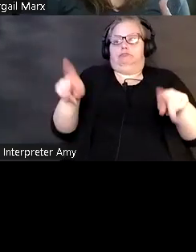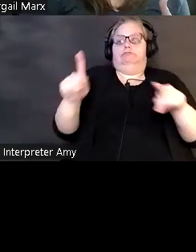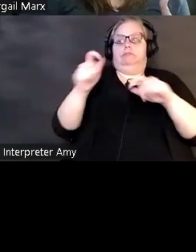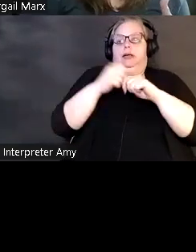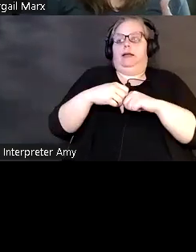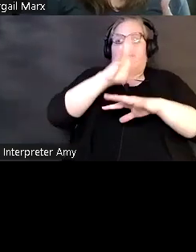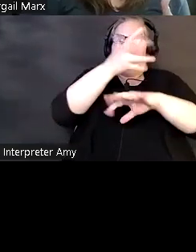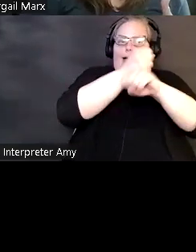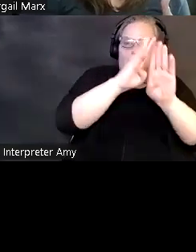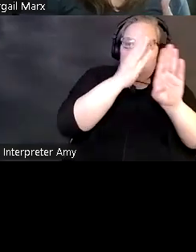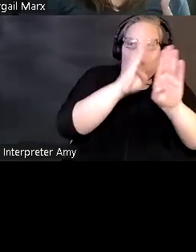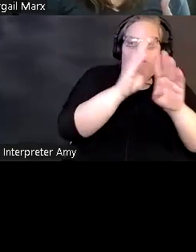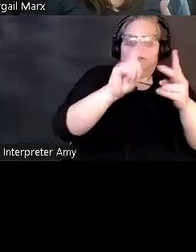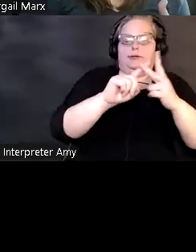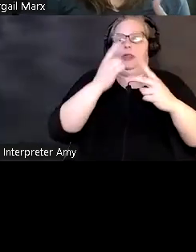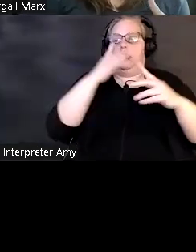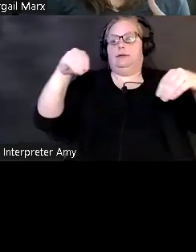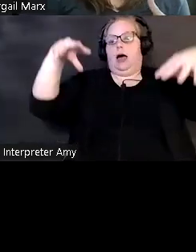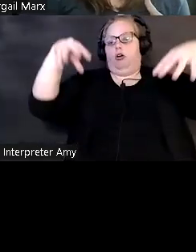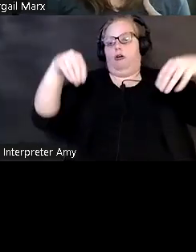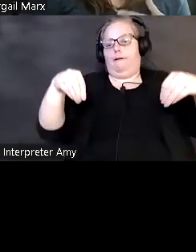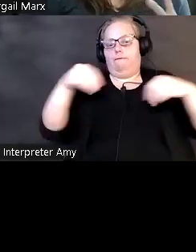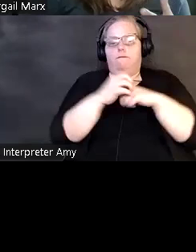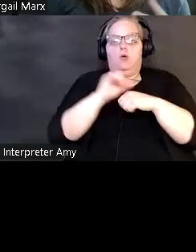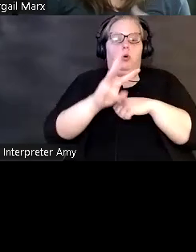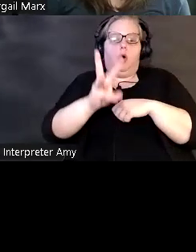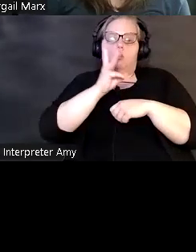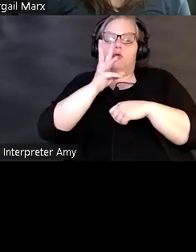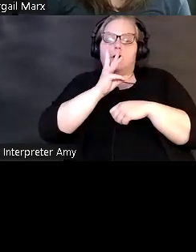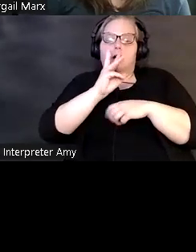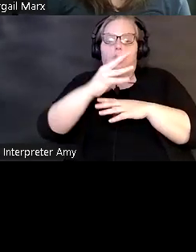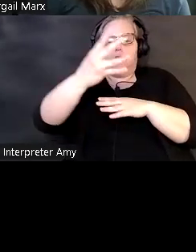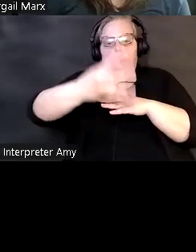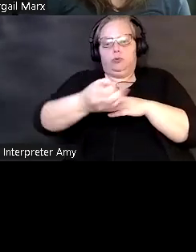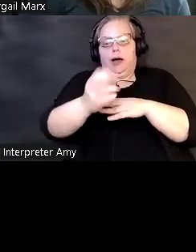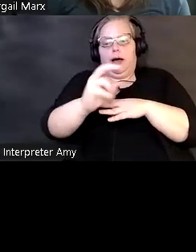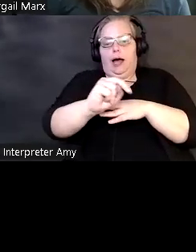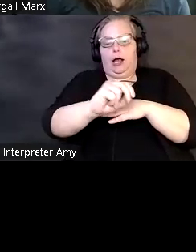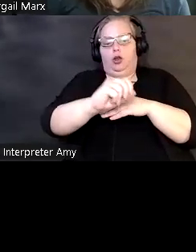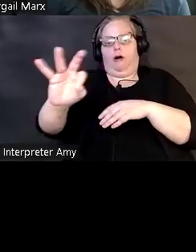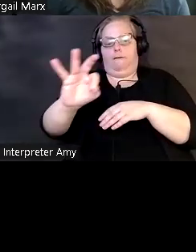or even turn the water on and off in your sink. And so having smart home control is another